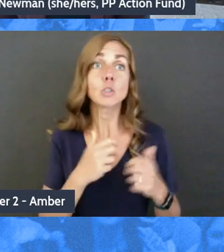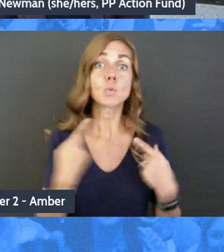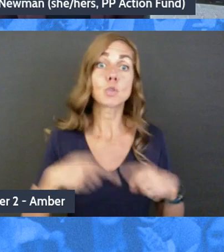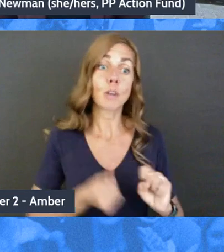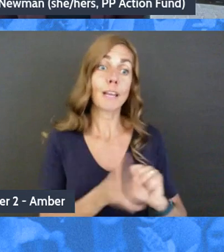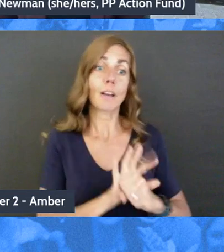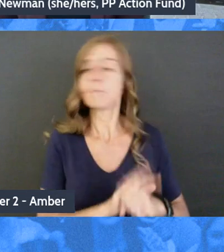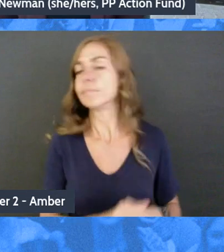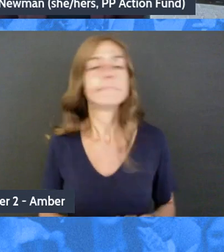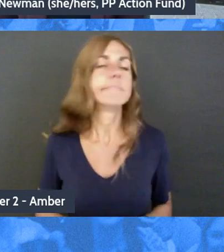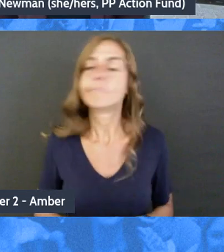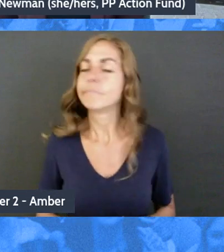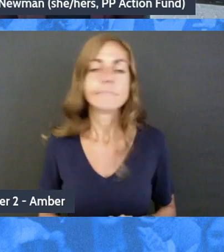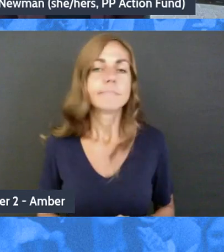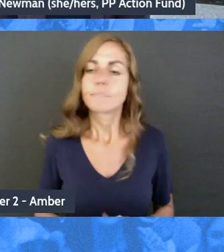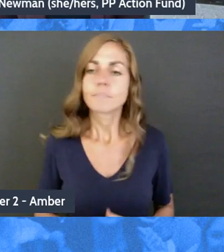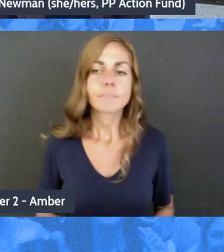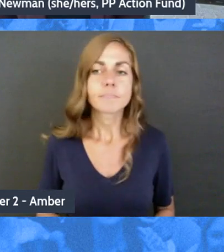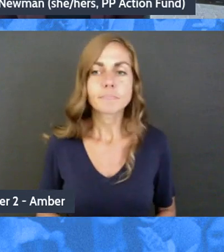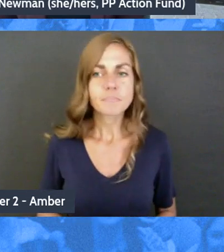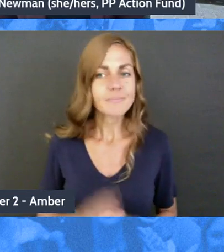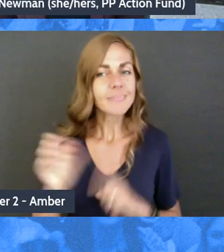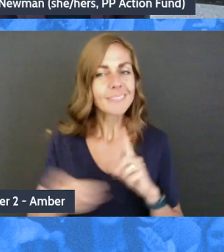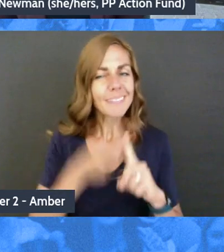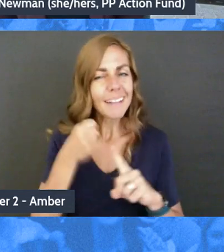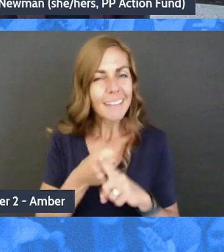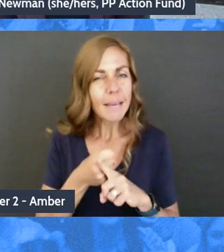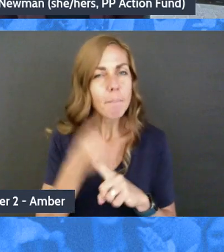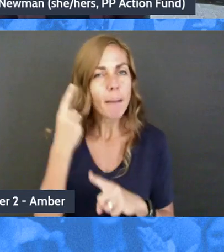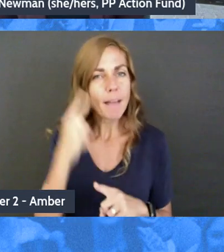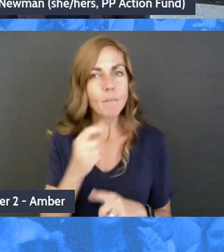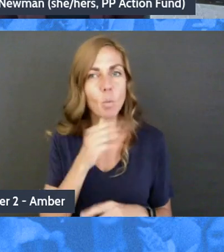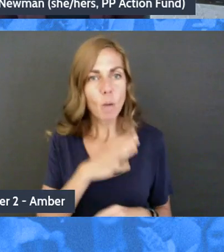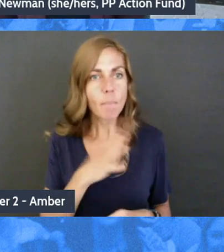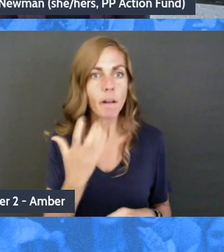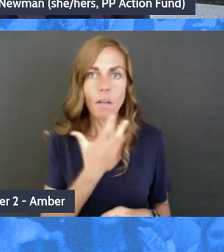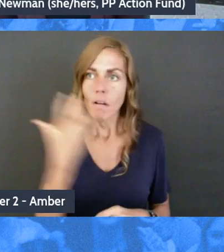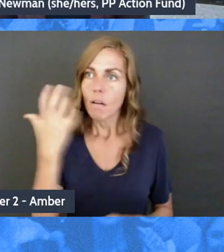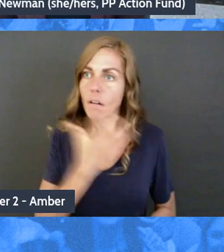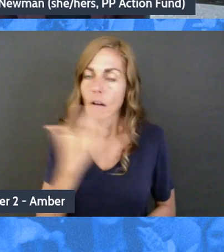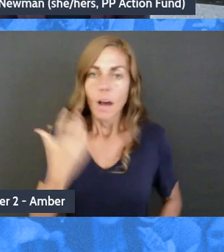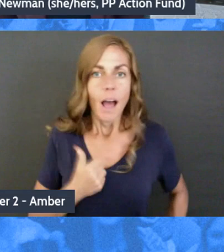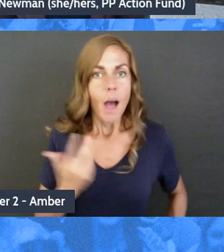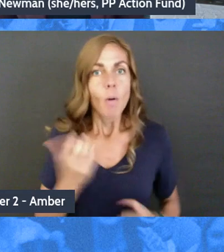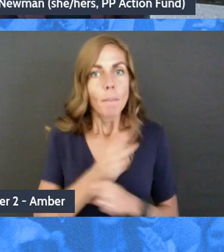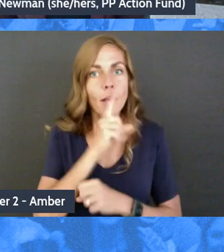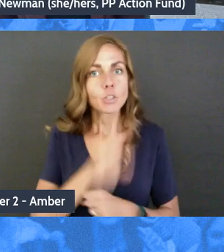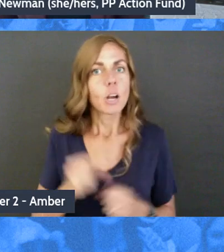And the impact on women has been remarkable. I'm wanting to make sure I get this right, 'cause it is really upsetting,